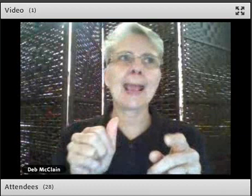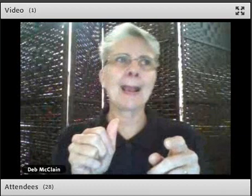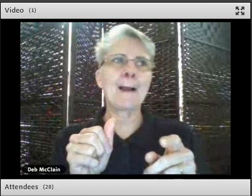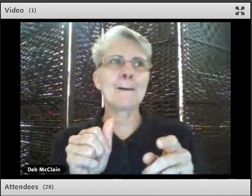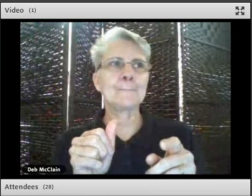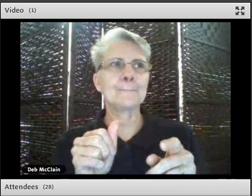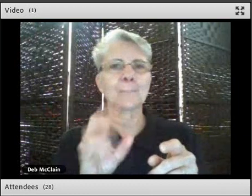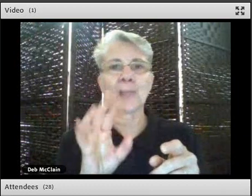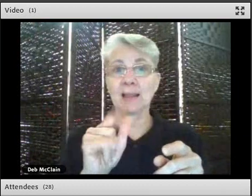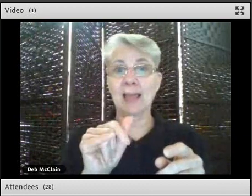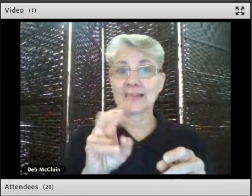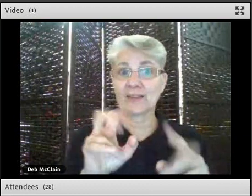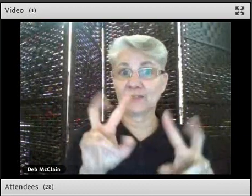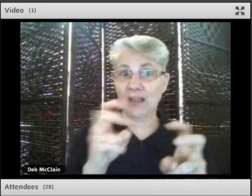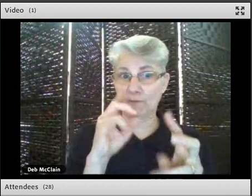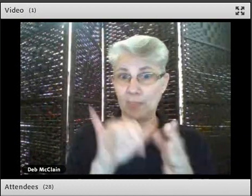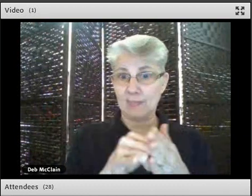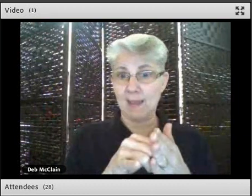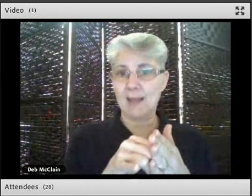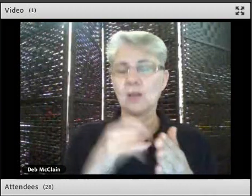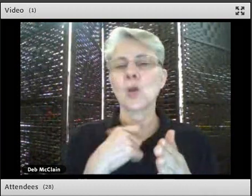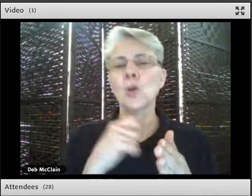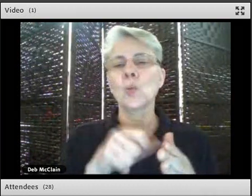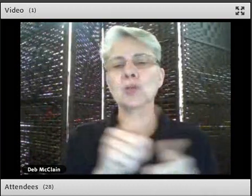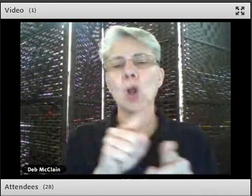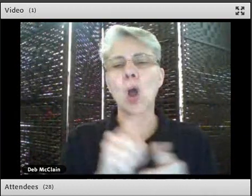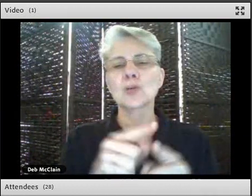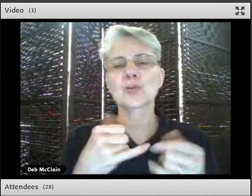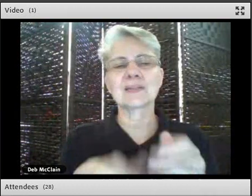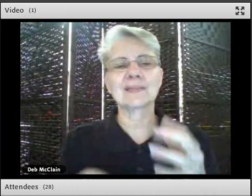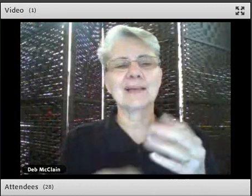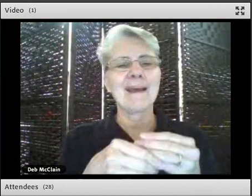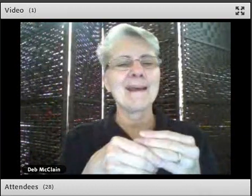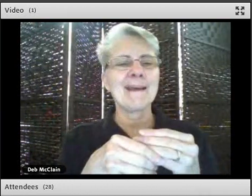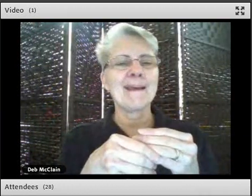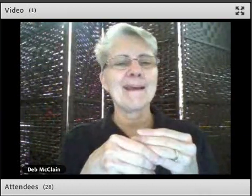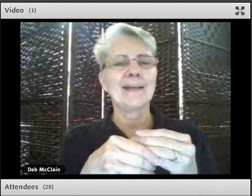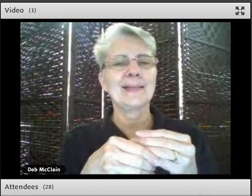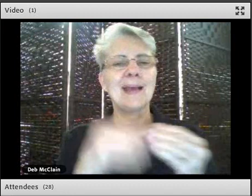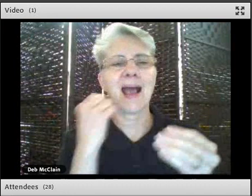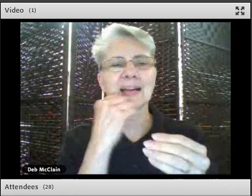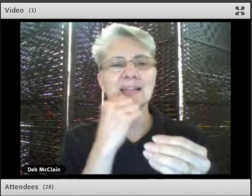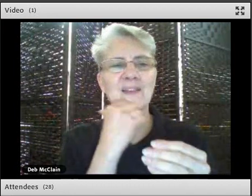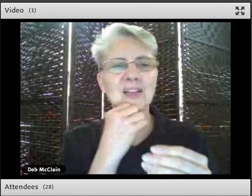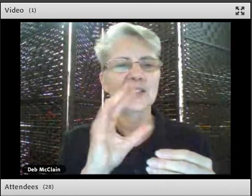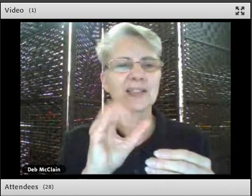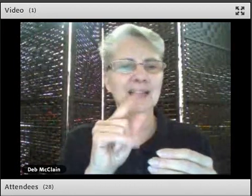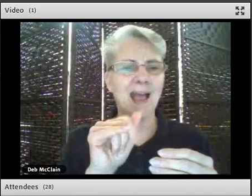So that's the thing, like, short stories or works, if you've got the complete works of somebody,